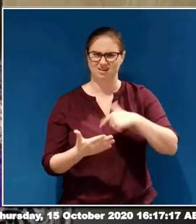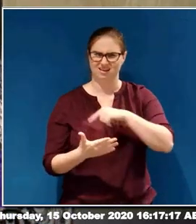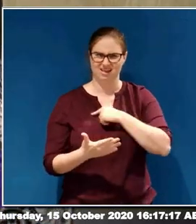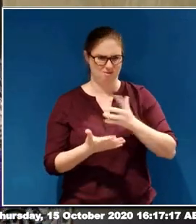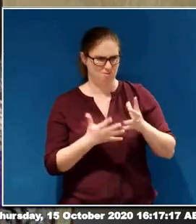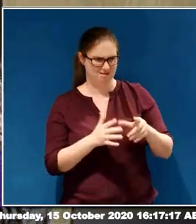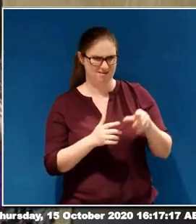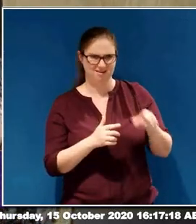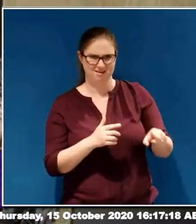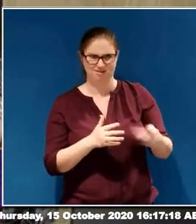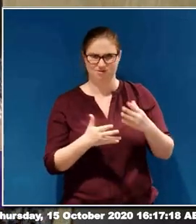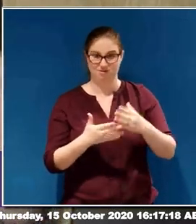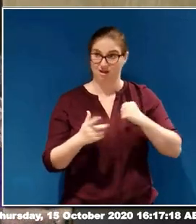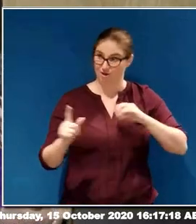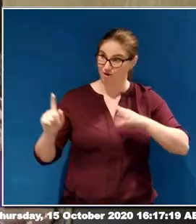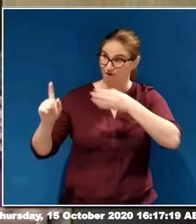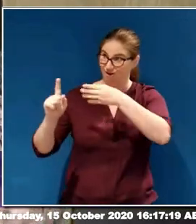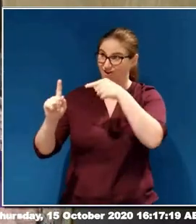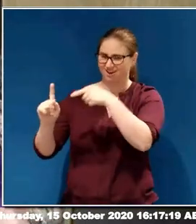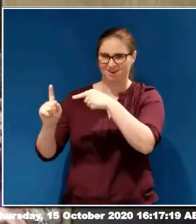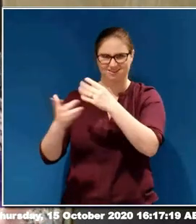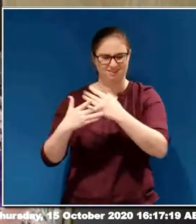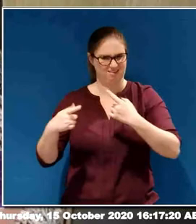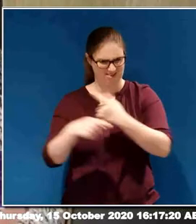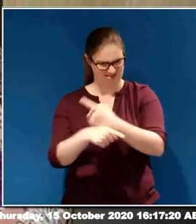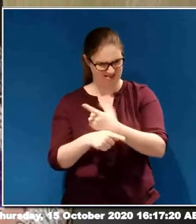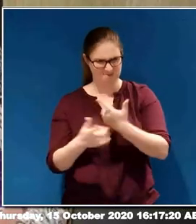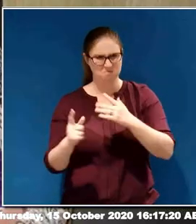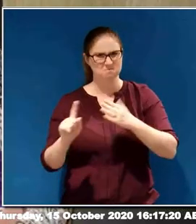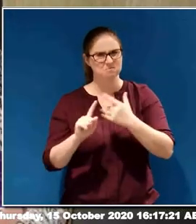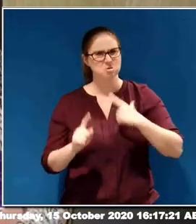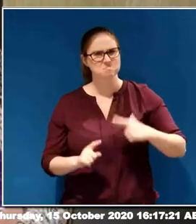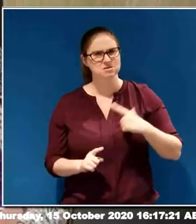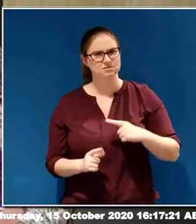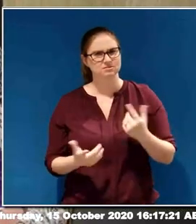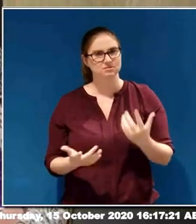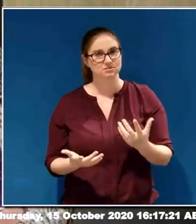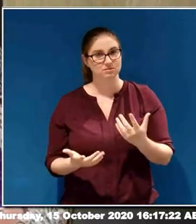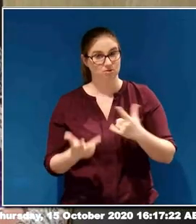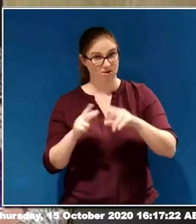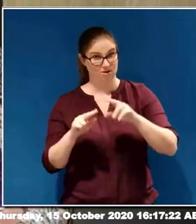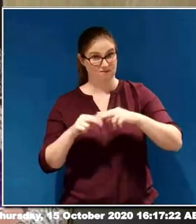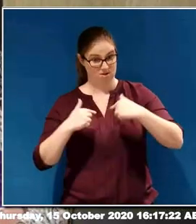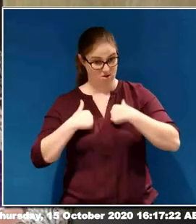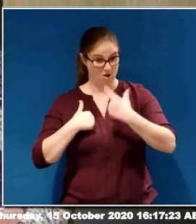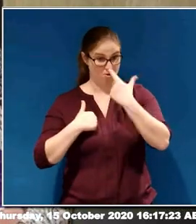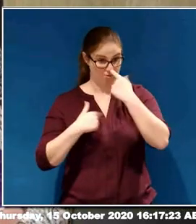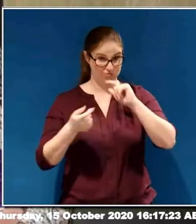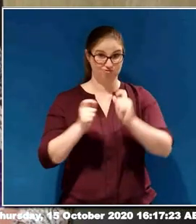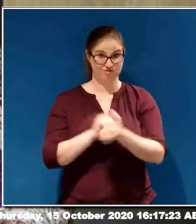So if I could change something, it would be that every State,